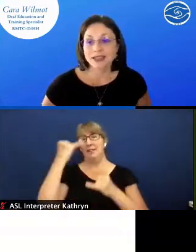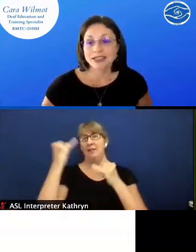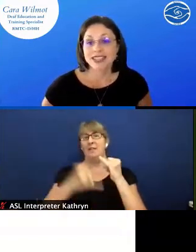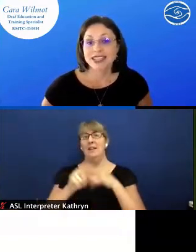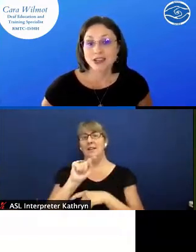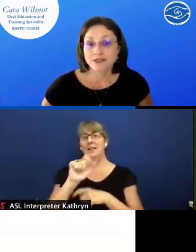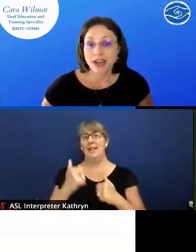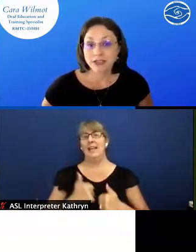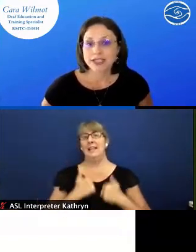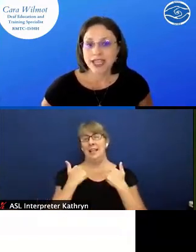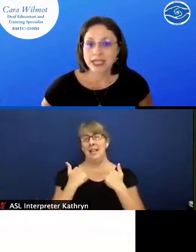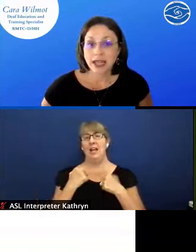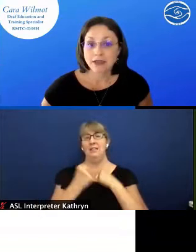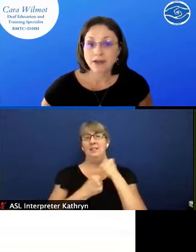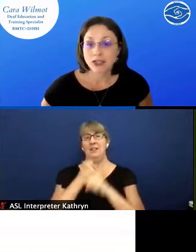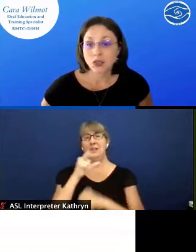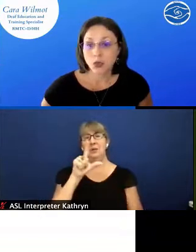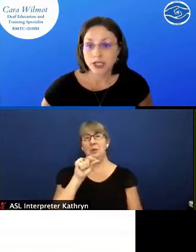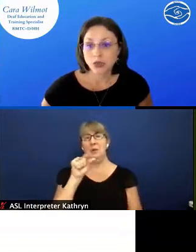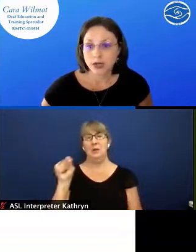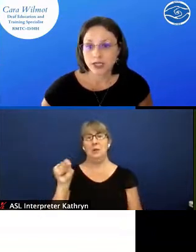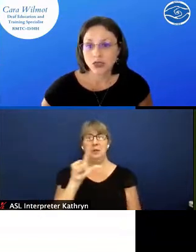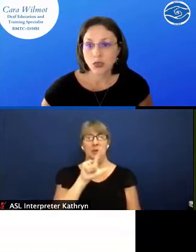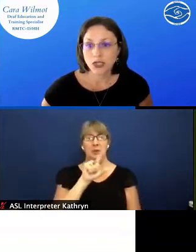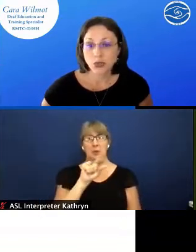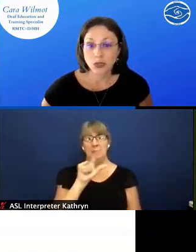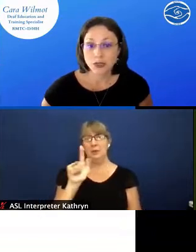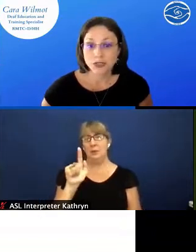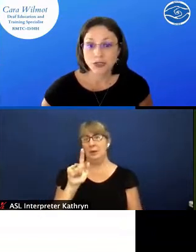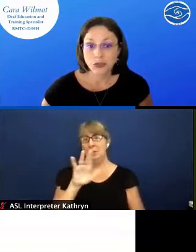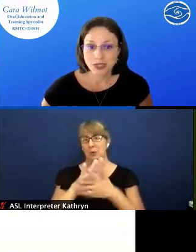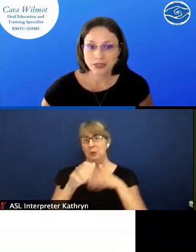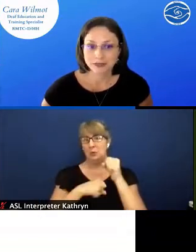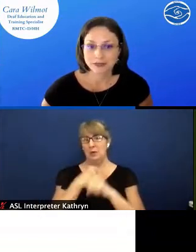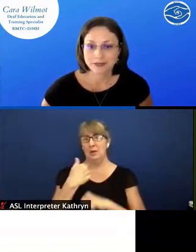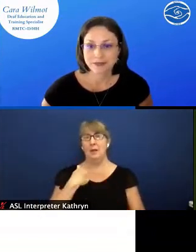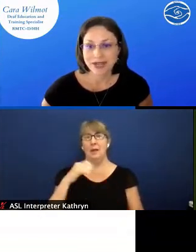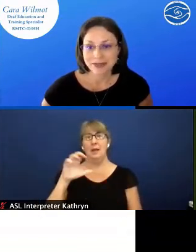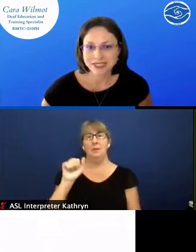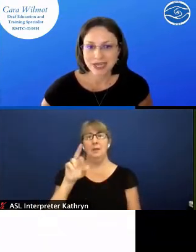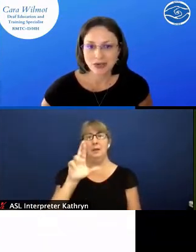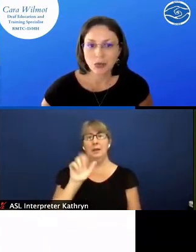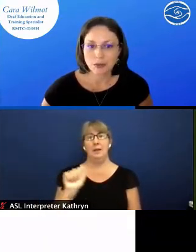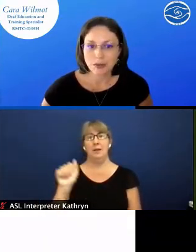This is our final TA-Live of the 2020- 2021 school year. My name is Cara Wilmot,